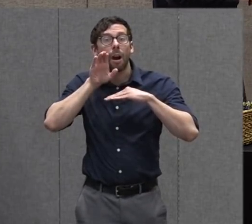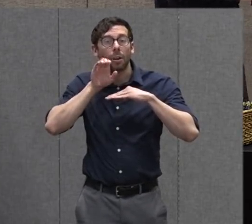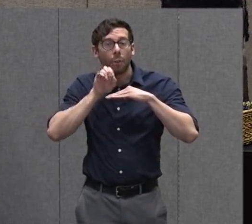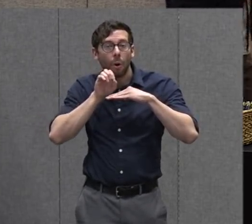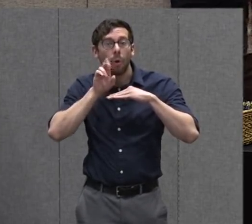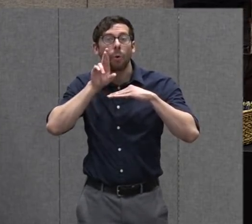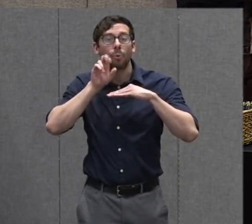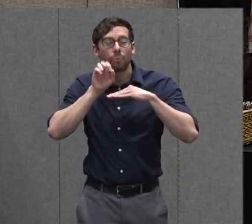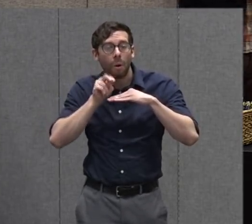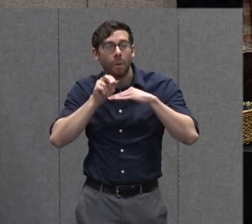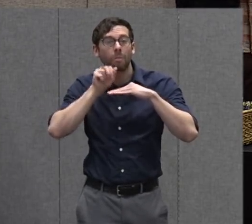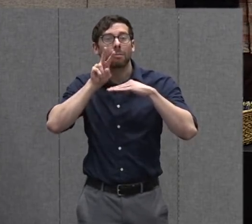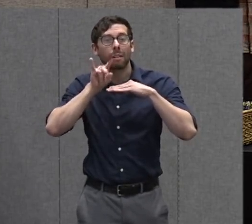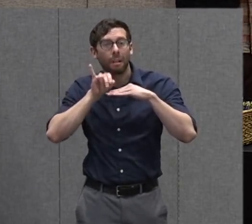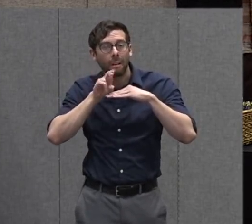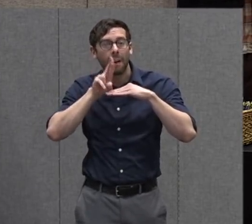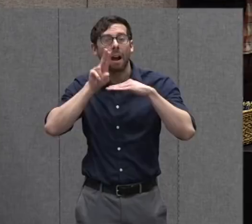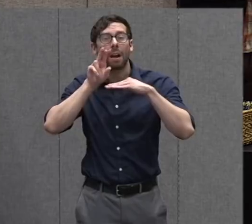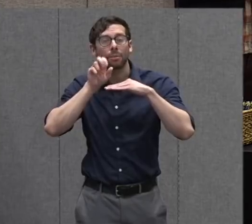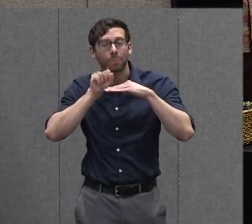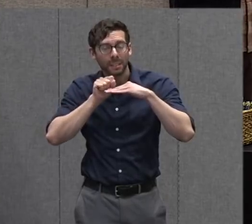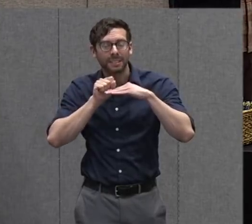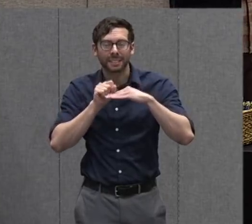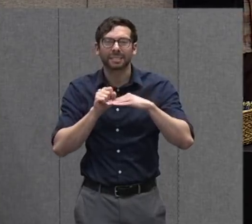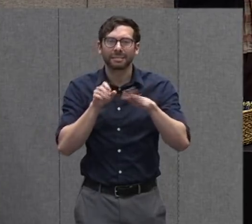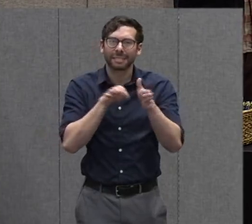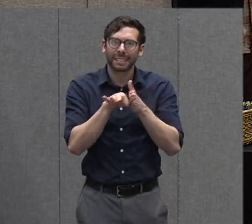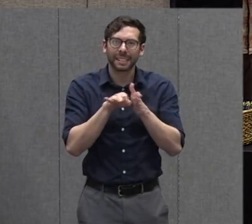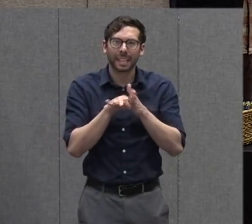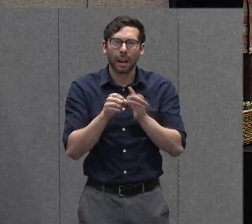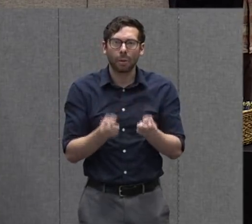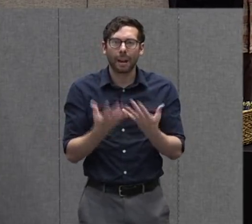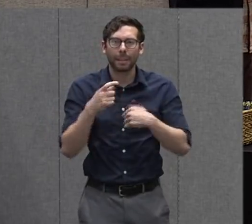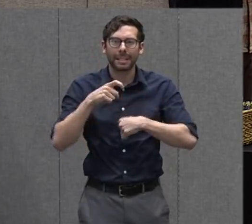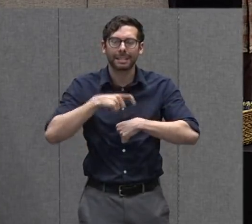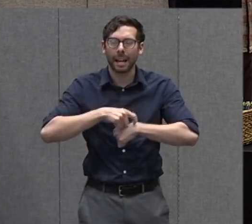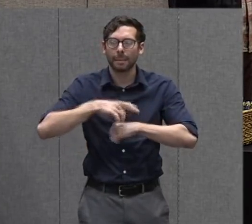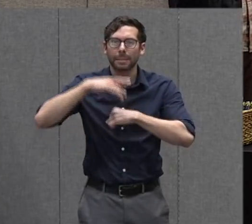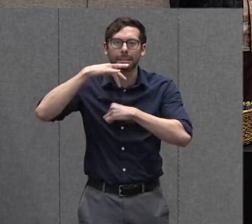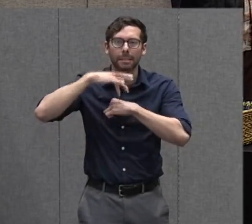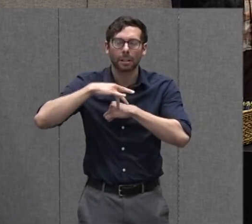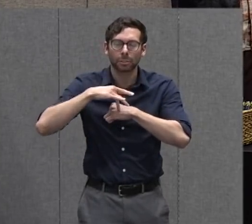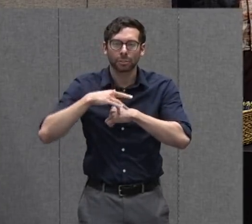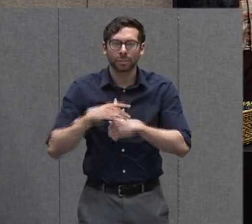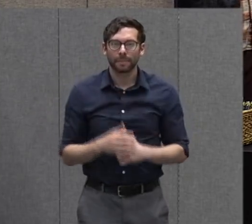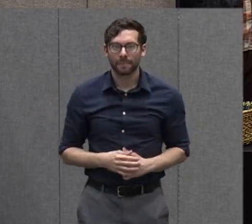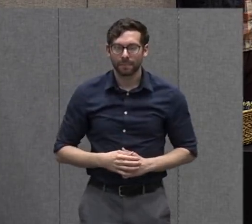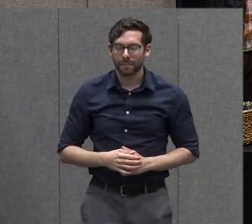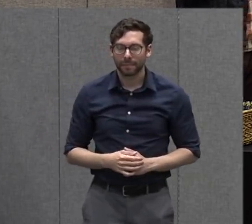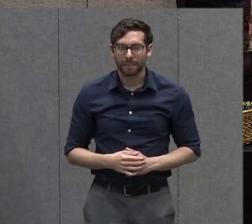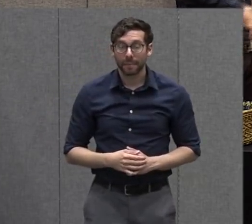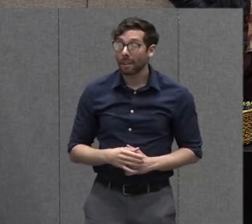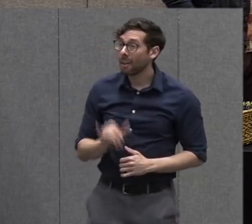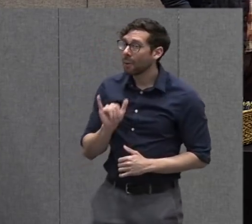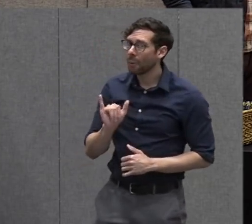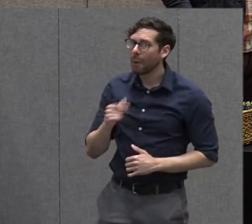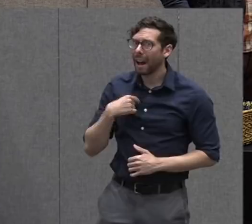And it divides, the word up into syllables, with a little dot. [Mr. R] I forgot about that. That's a great strategy.